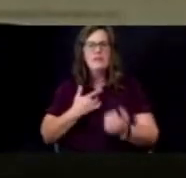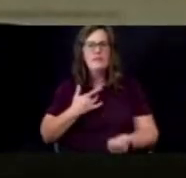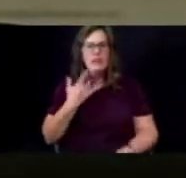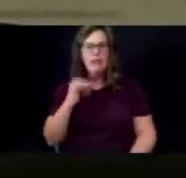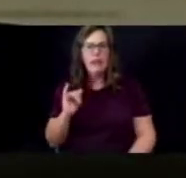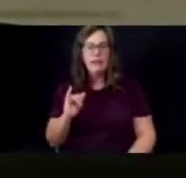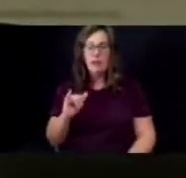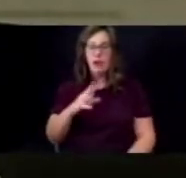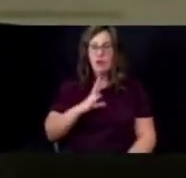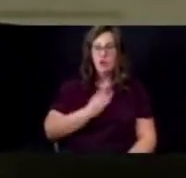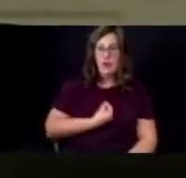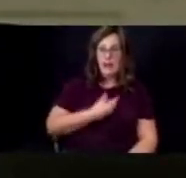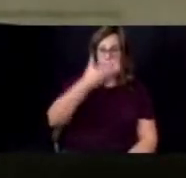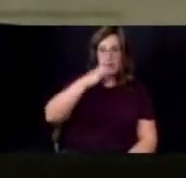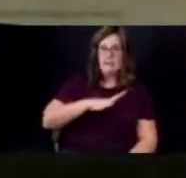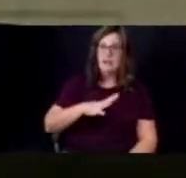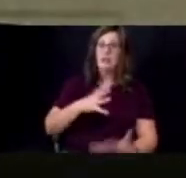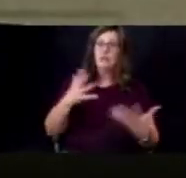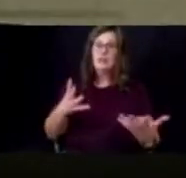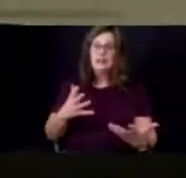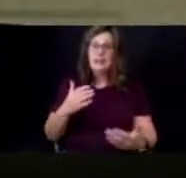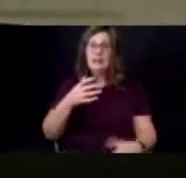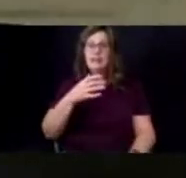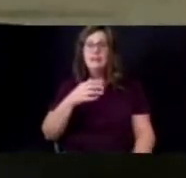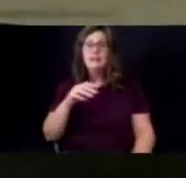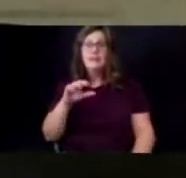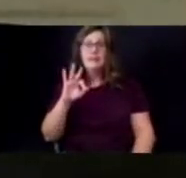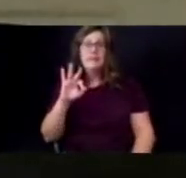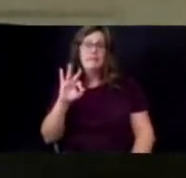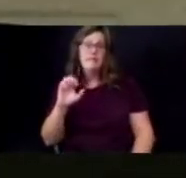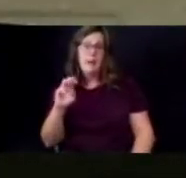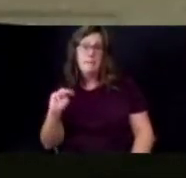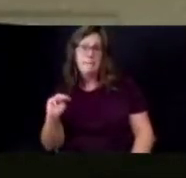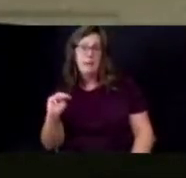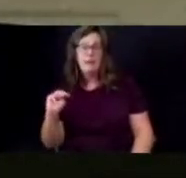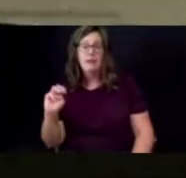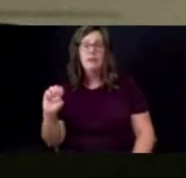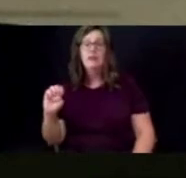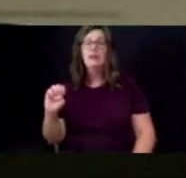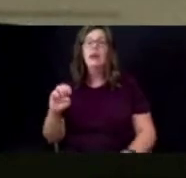feminine there are trans women that are really butch so just because your friend came out as a